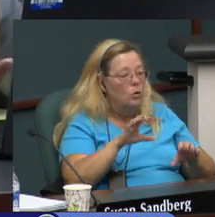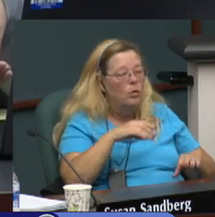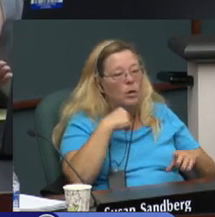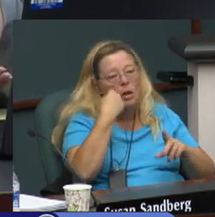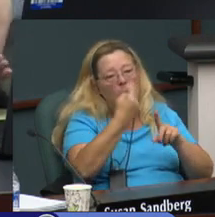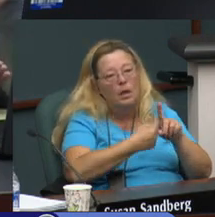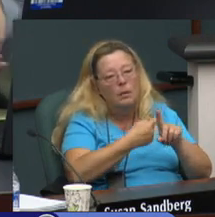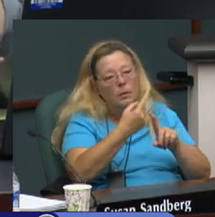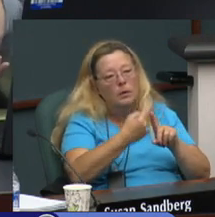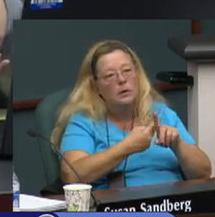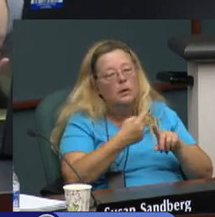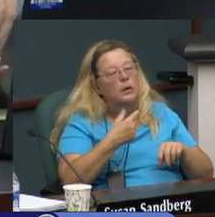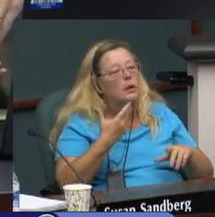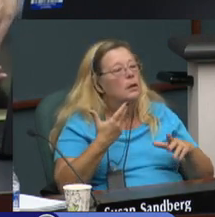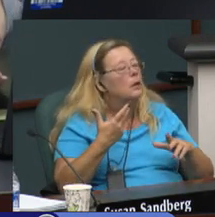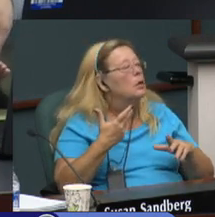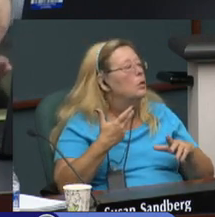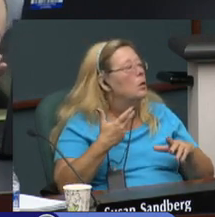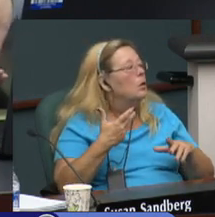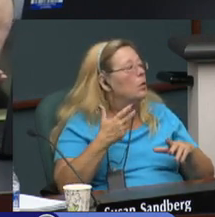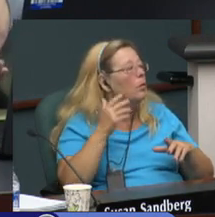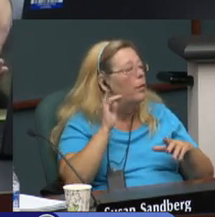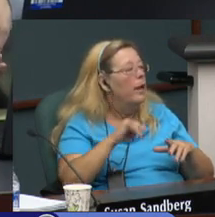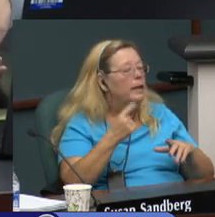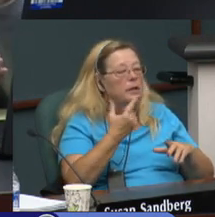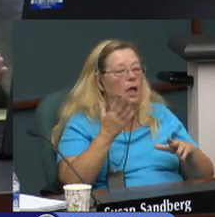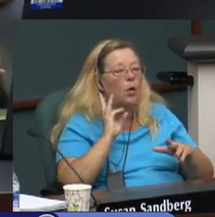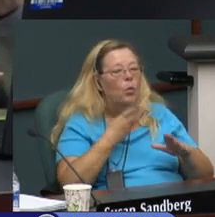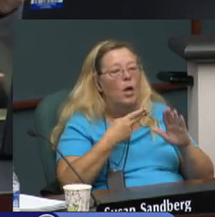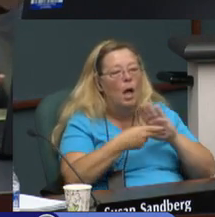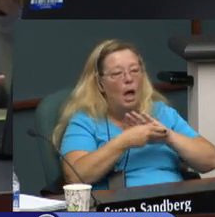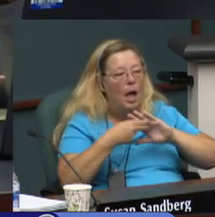again that was something that we highlighted and that's why we that's